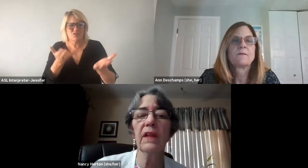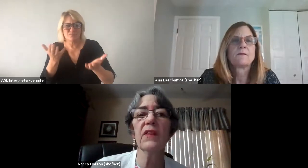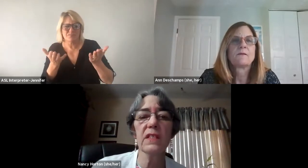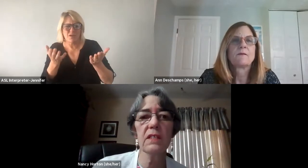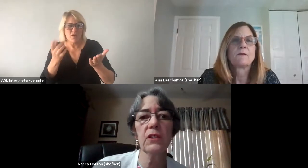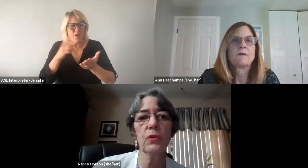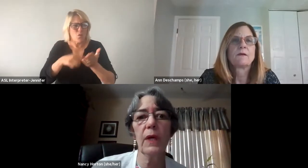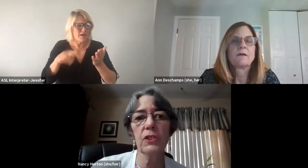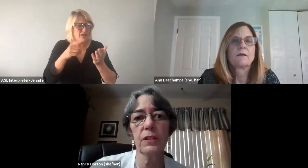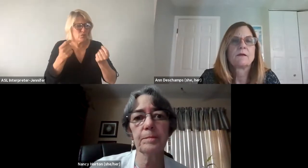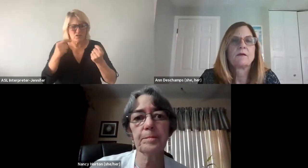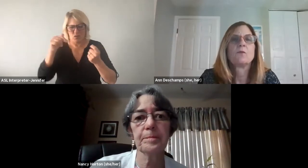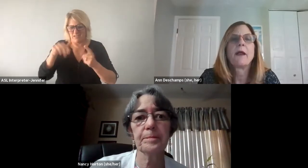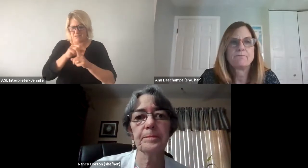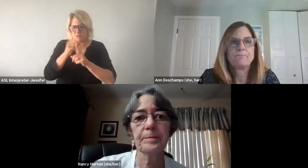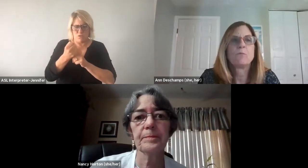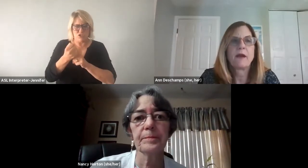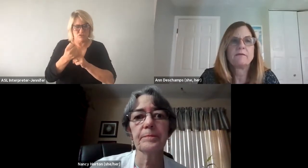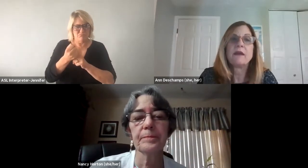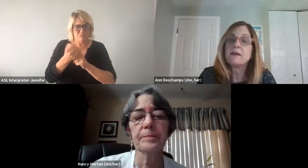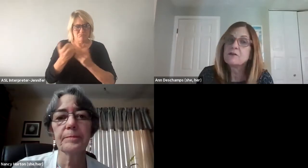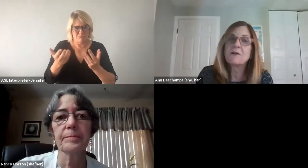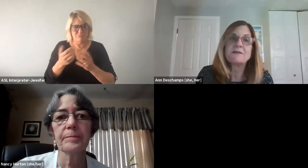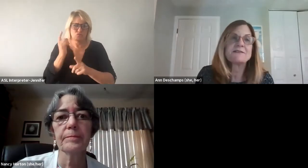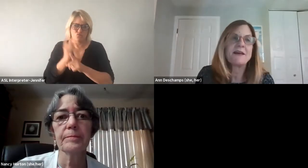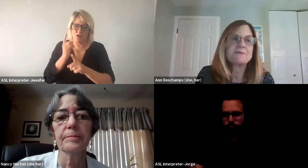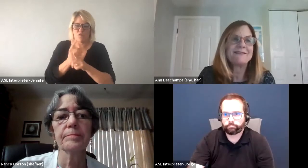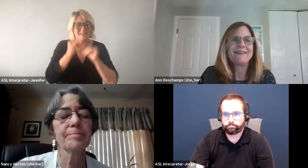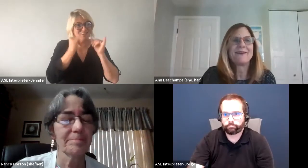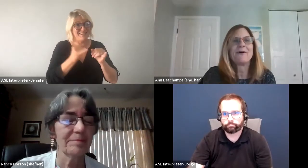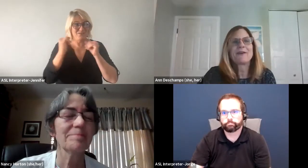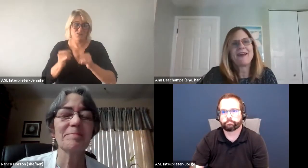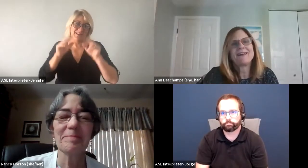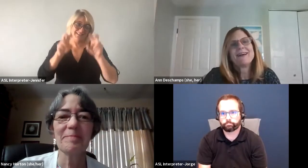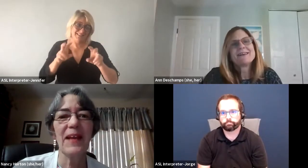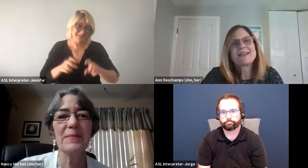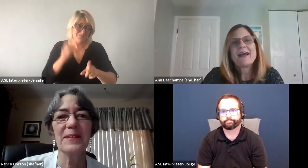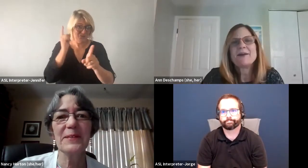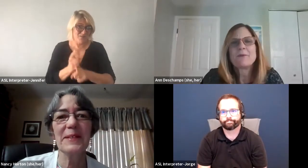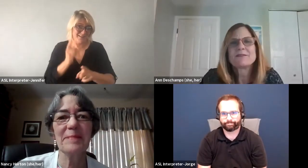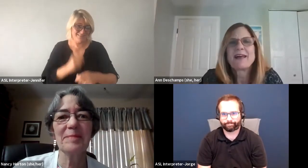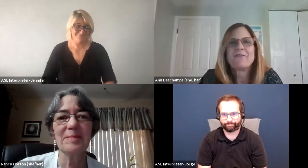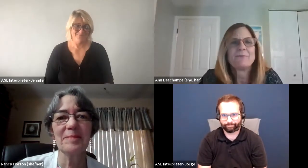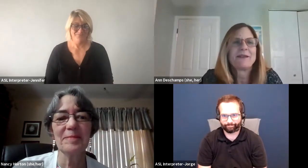process that we often need to have when accommodations are requested to really figure out what can we do in this